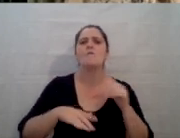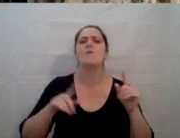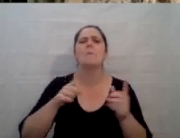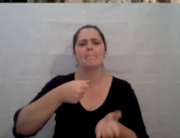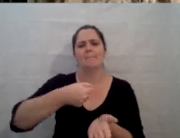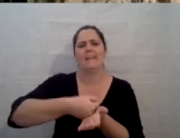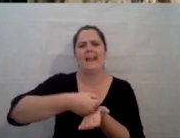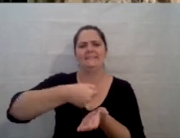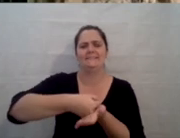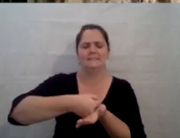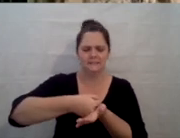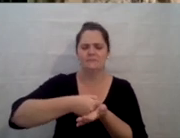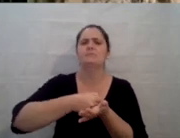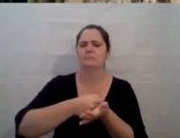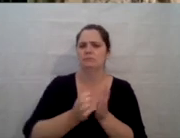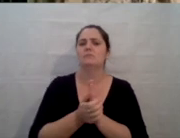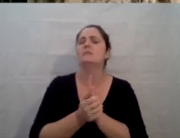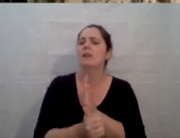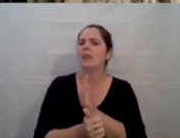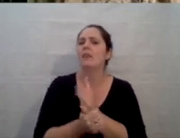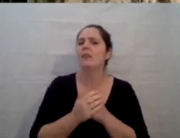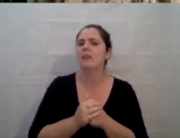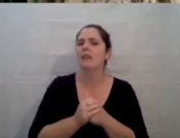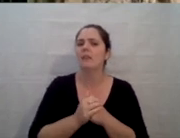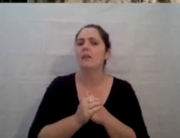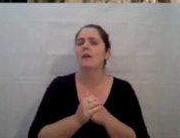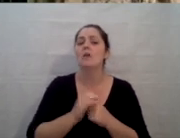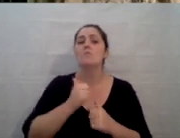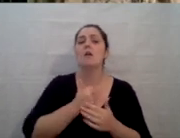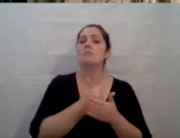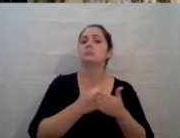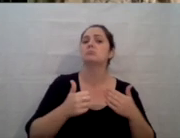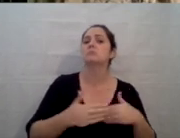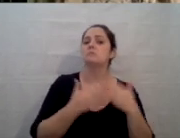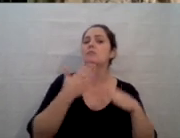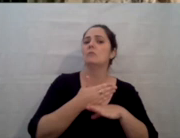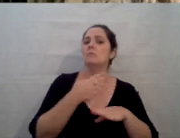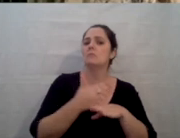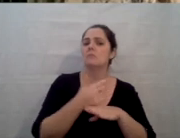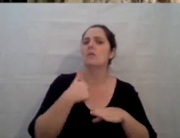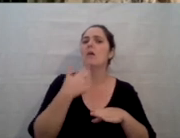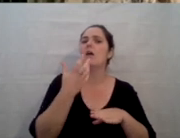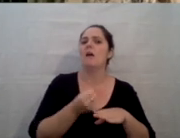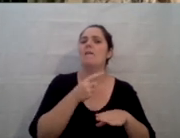drawing and something that I – you know, in my day job I run the drawing program the Queensland College of Art at Griffith University and when